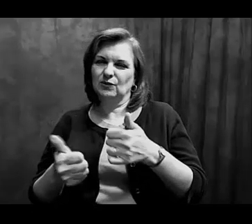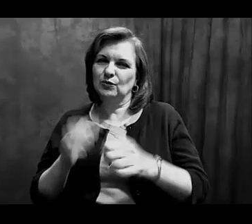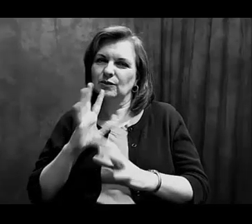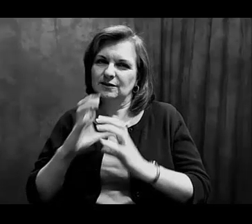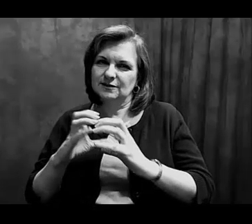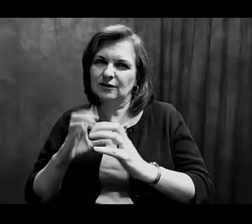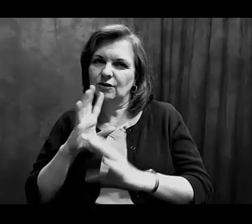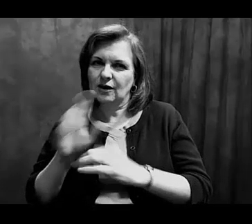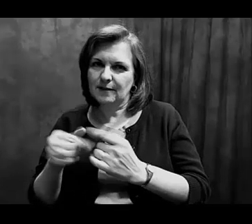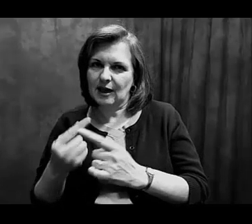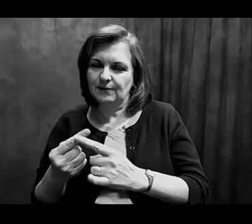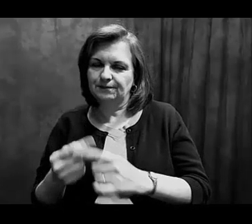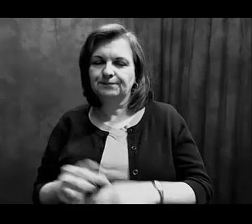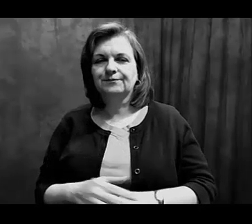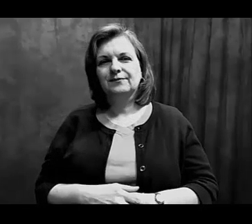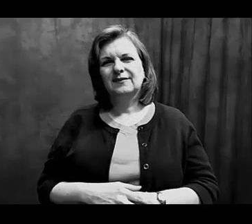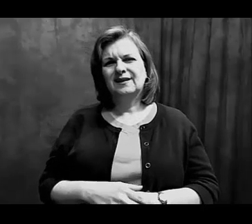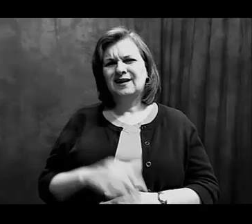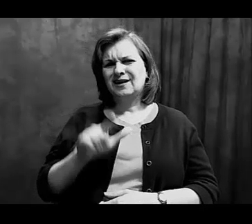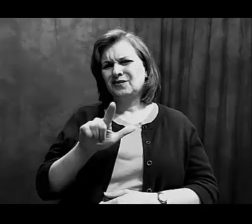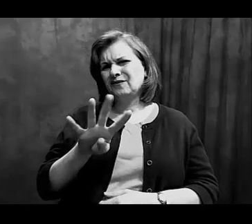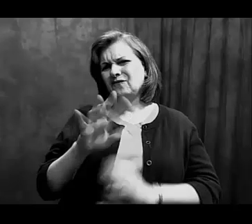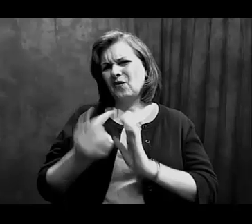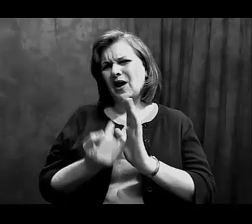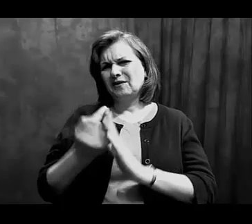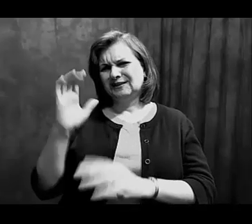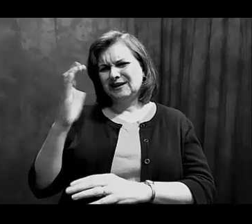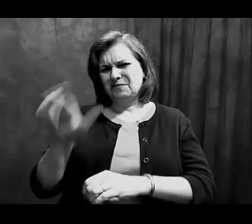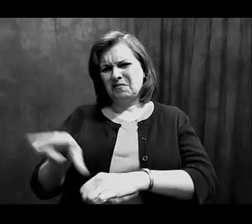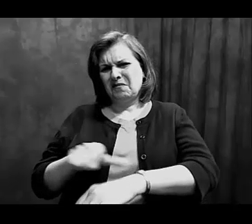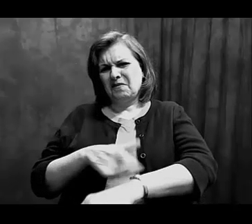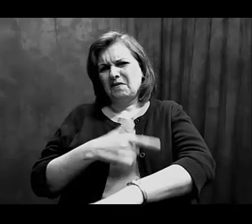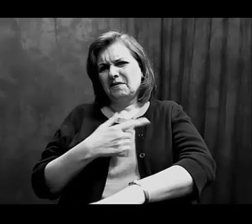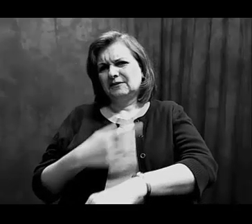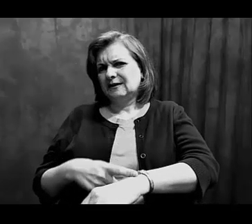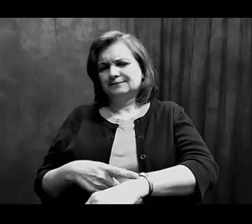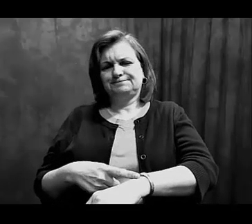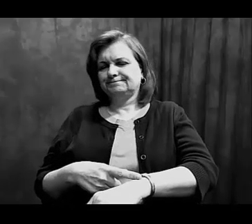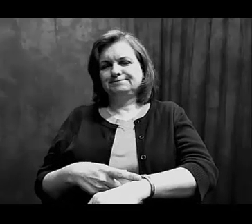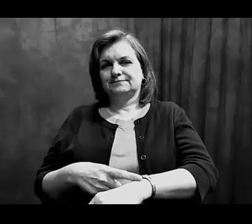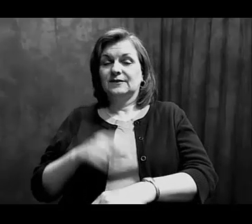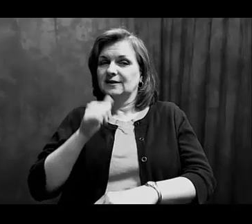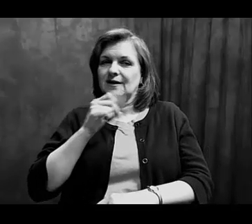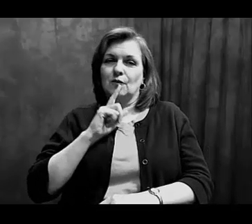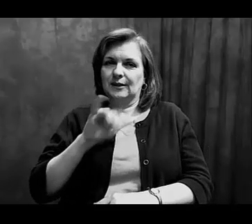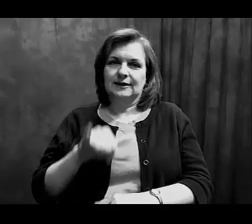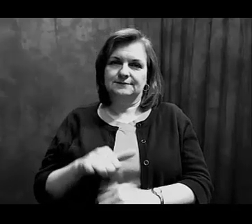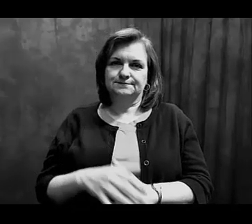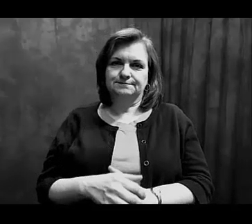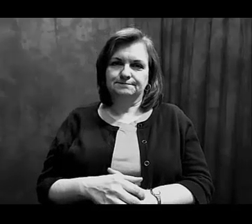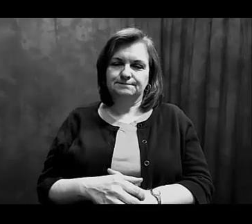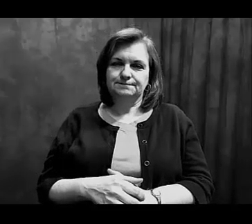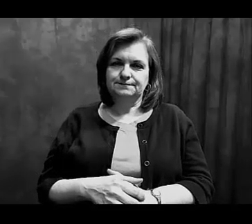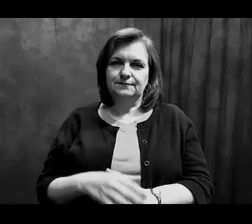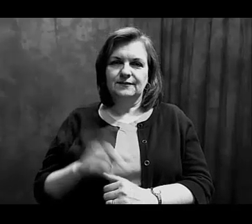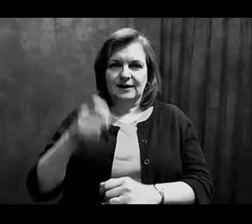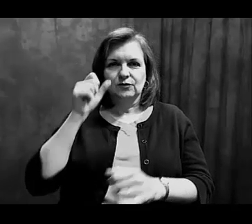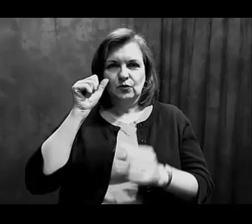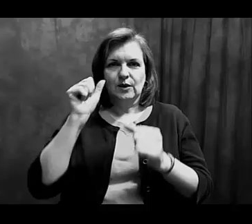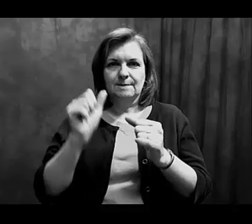now this might seem like a long time -- it's not particularly a long time because you have got to remember